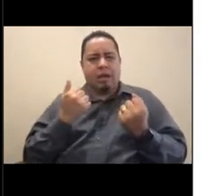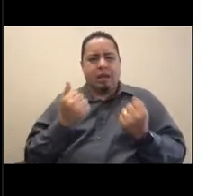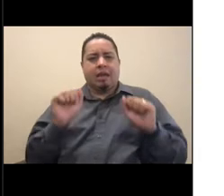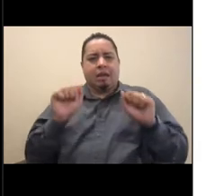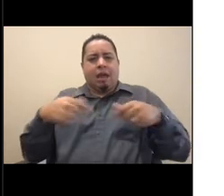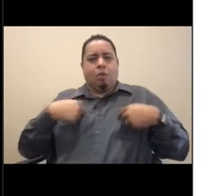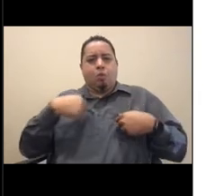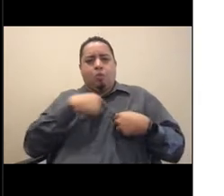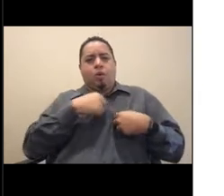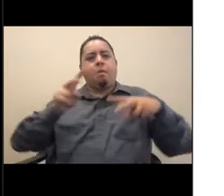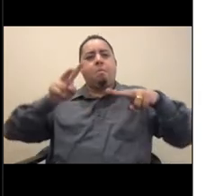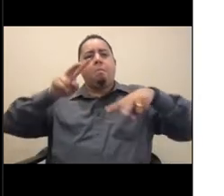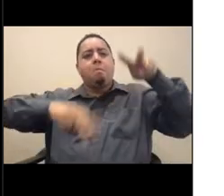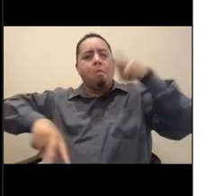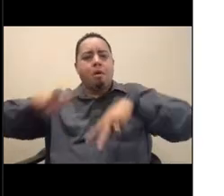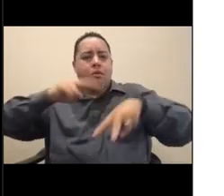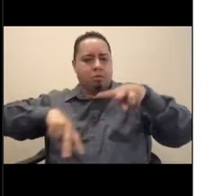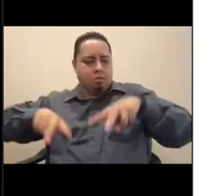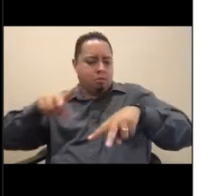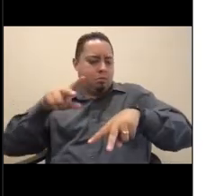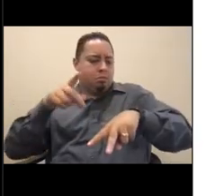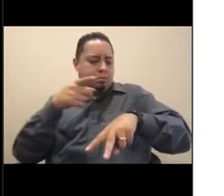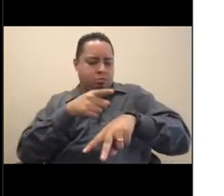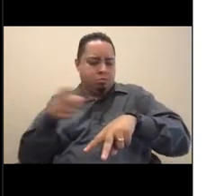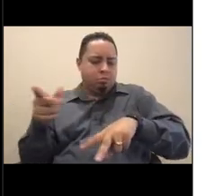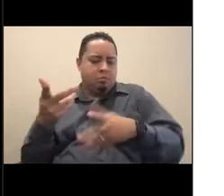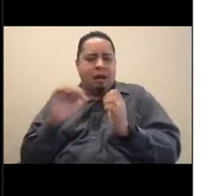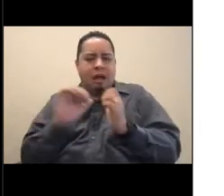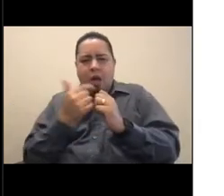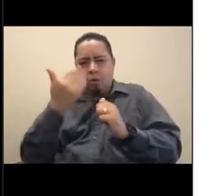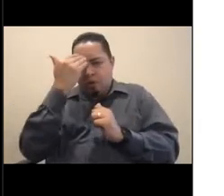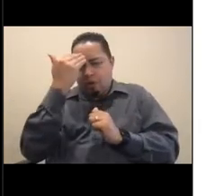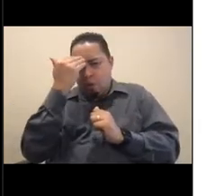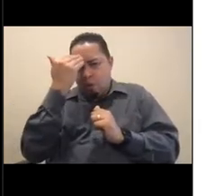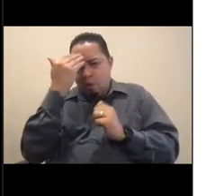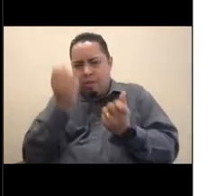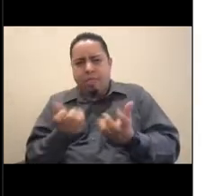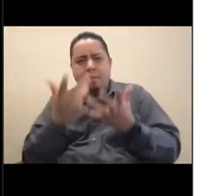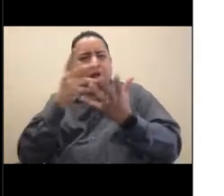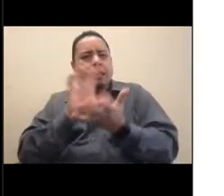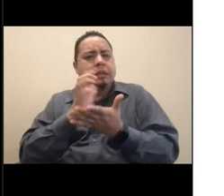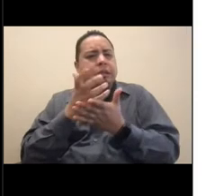kind of how many lake trout are in Lake Champlain, and how do we know that? And so I'm going to talk about a couple of the ways